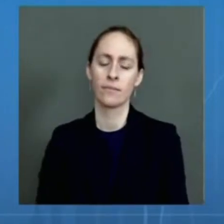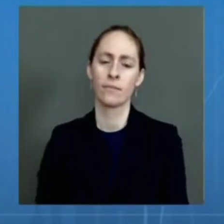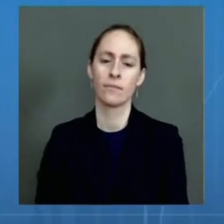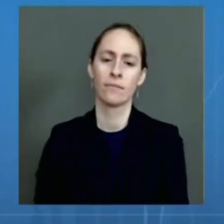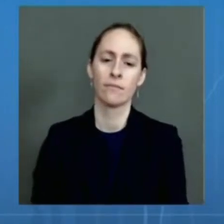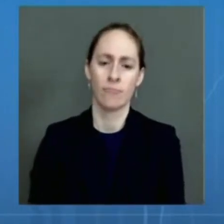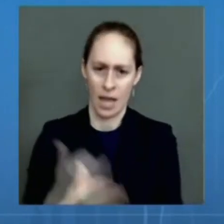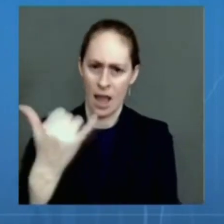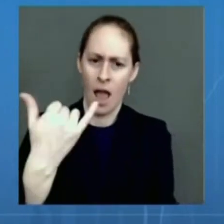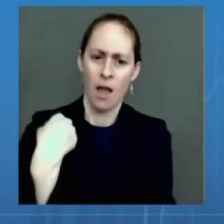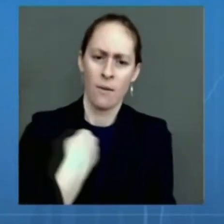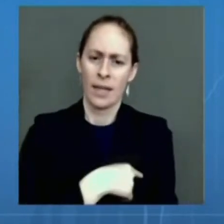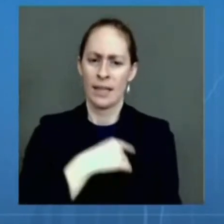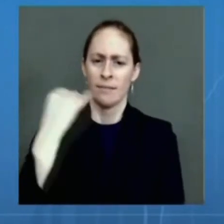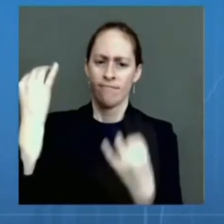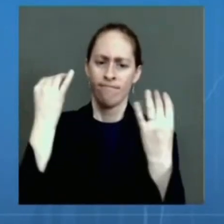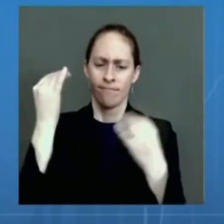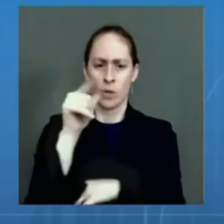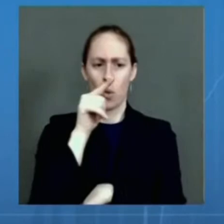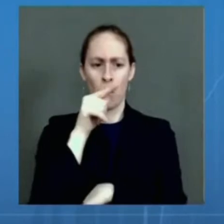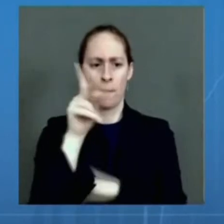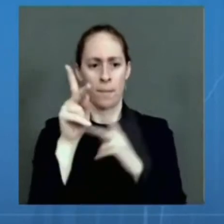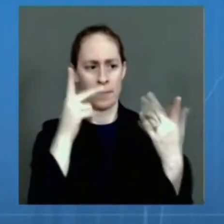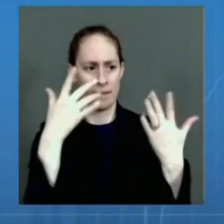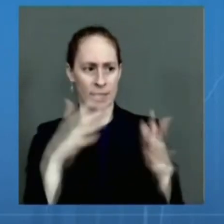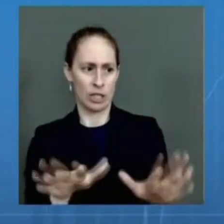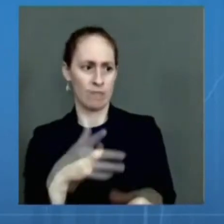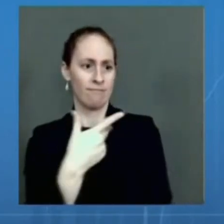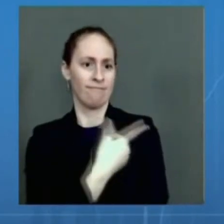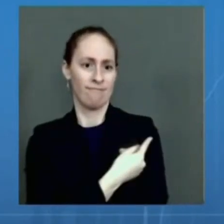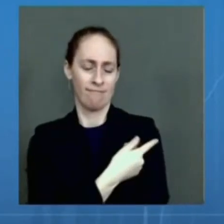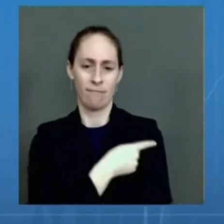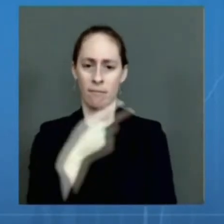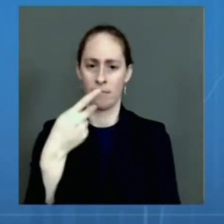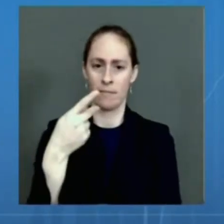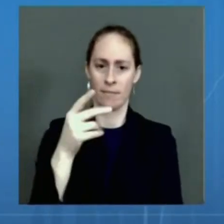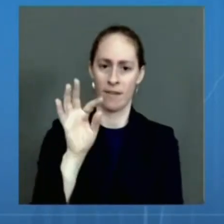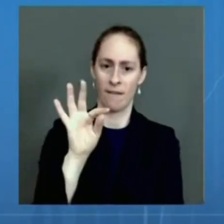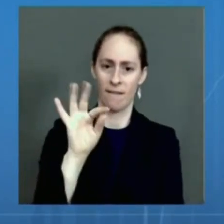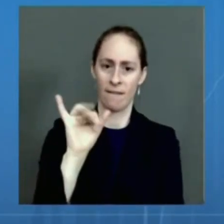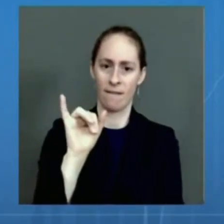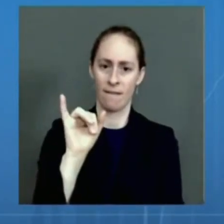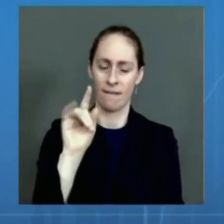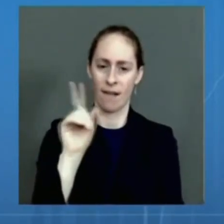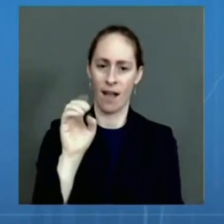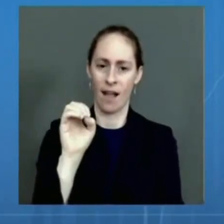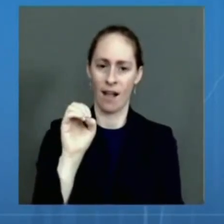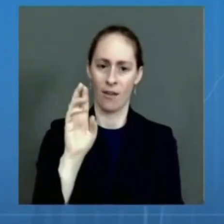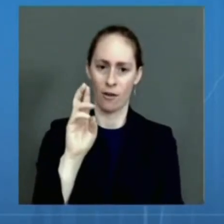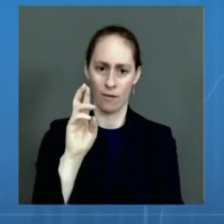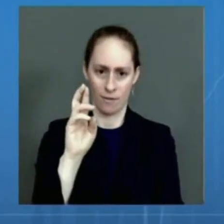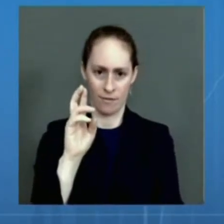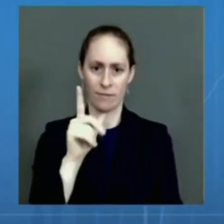NEUTRALIZEATION BY PEOPLE WHO ARE VACCINATED WITH THE PFIZER